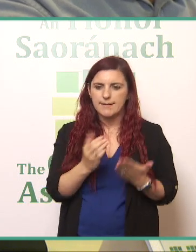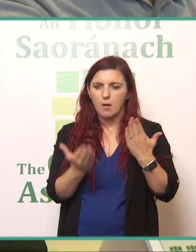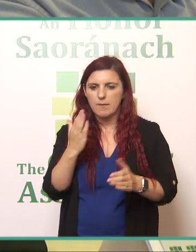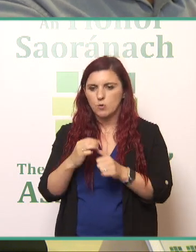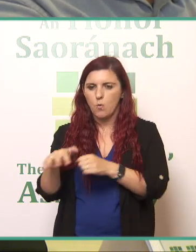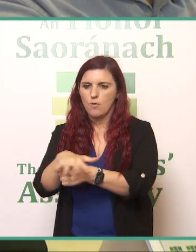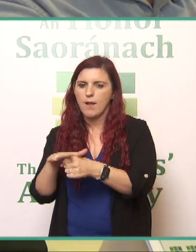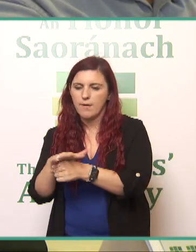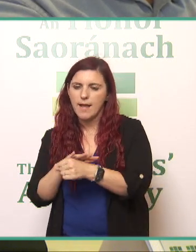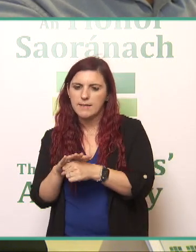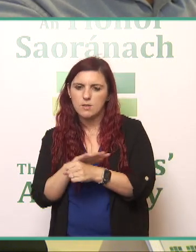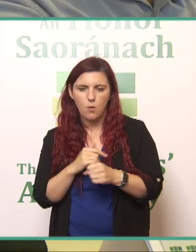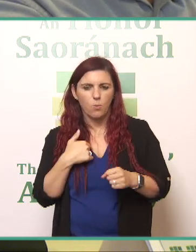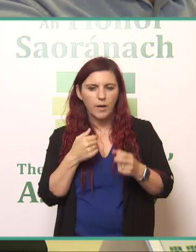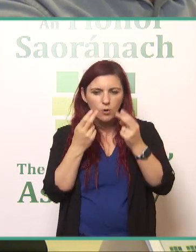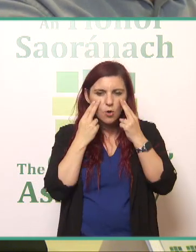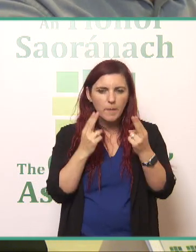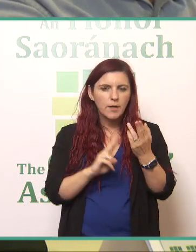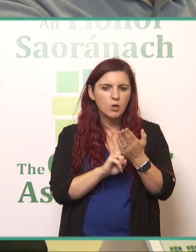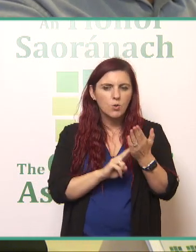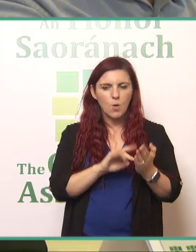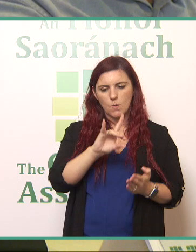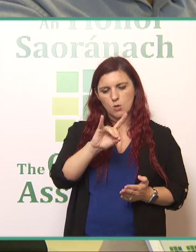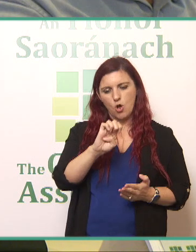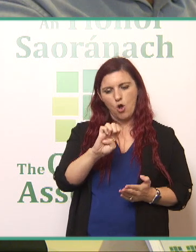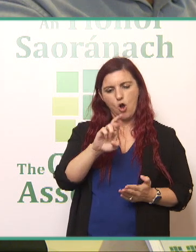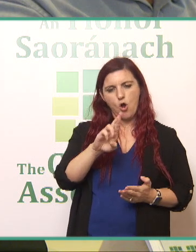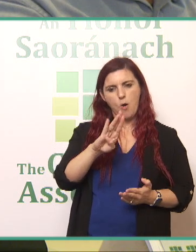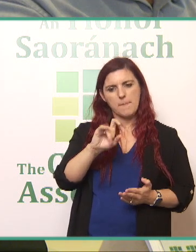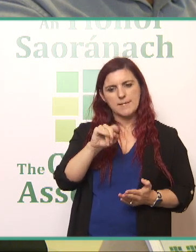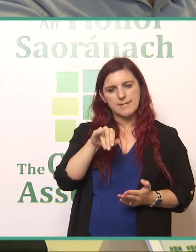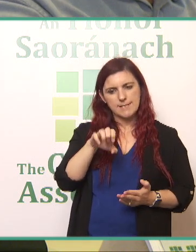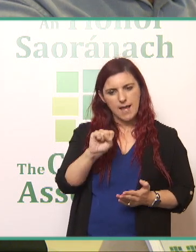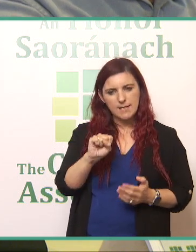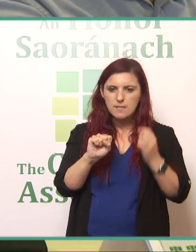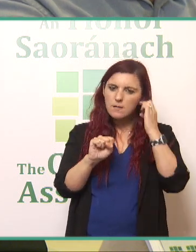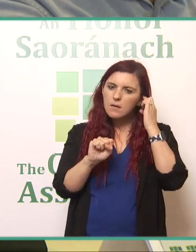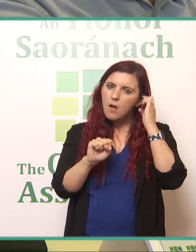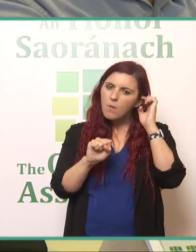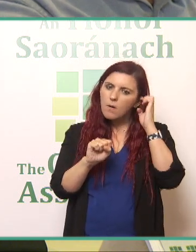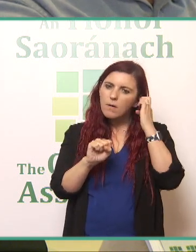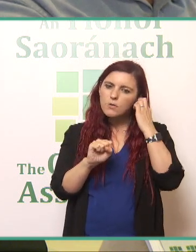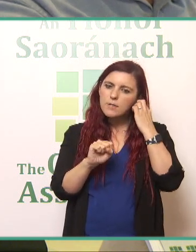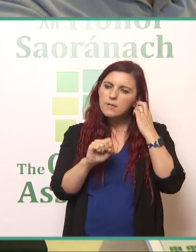Are we typically use herbicide and which is very very important and we